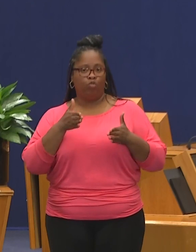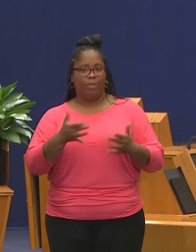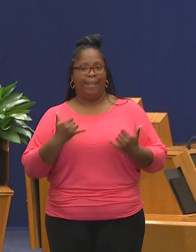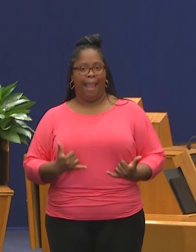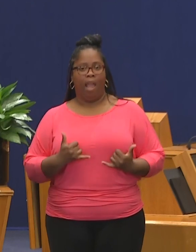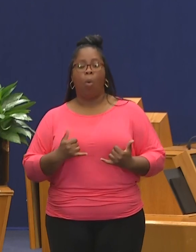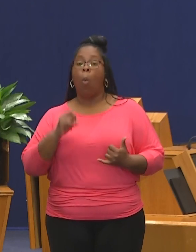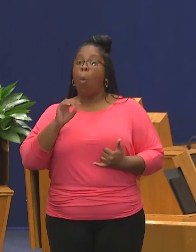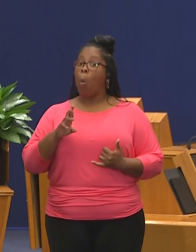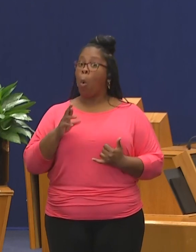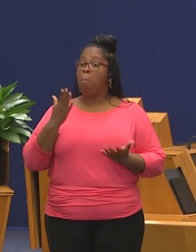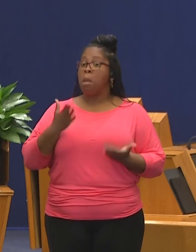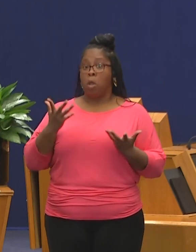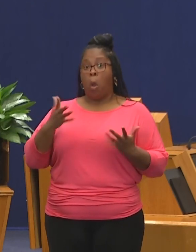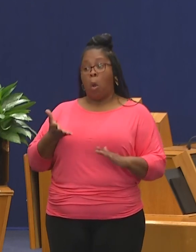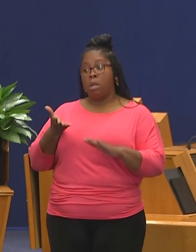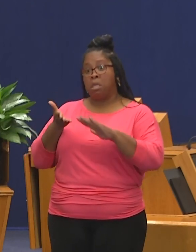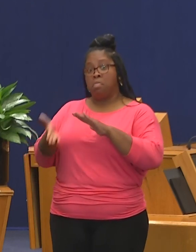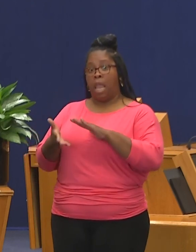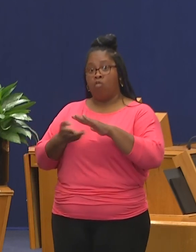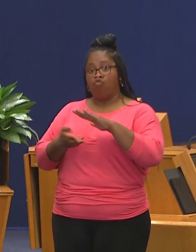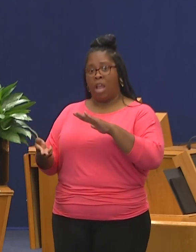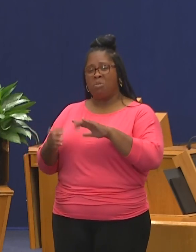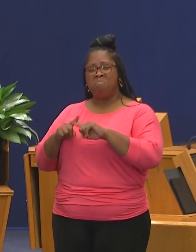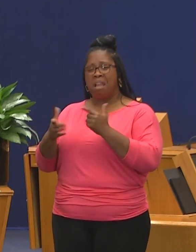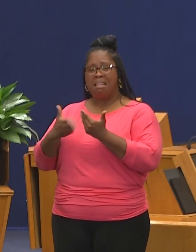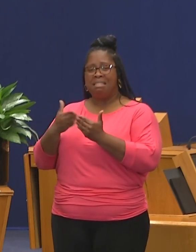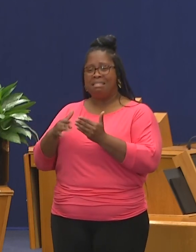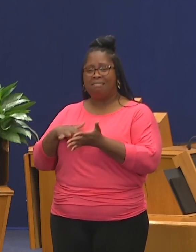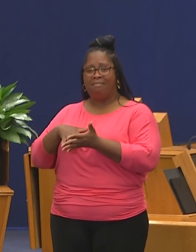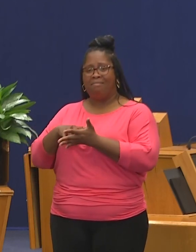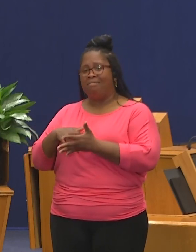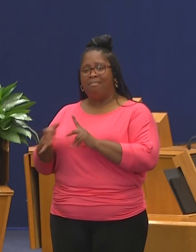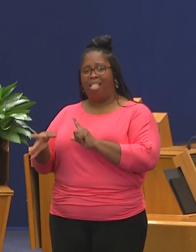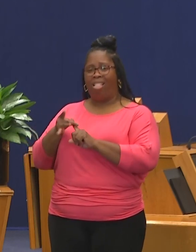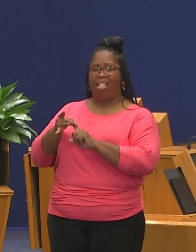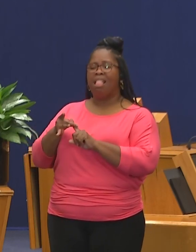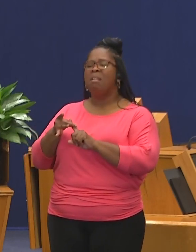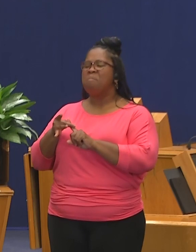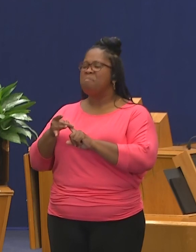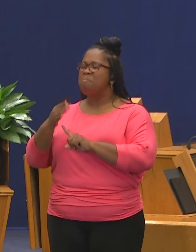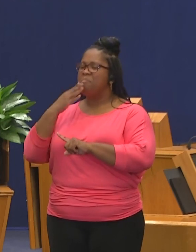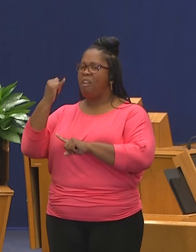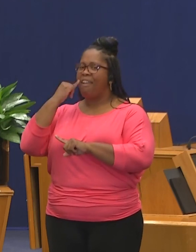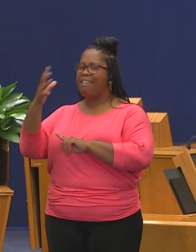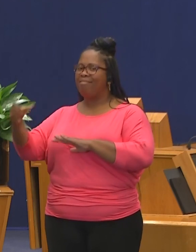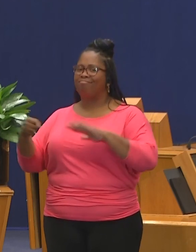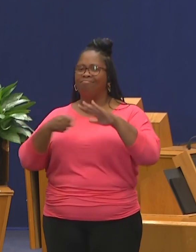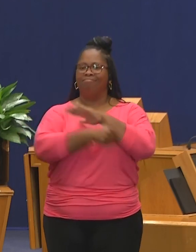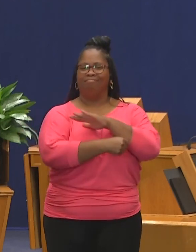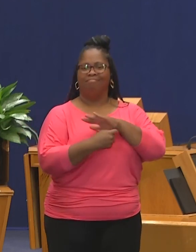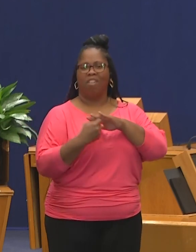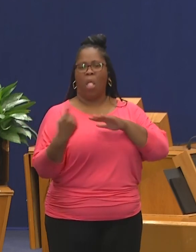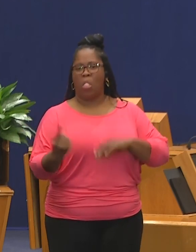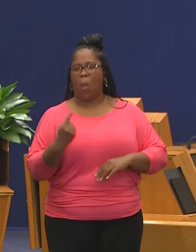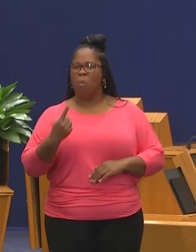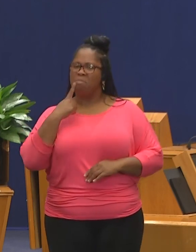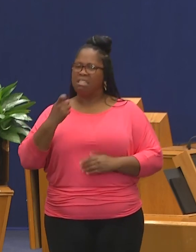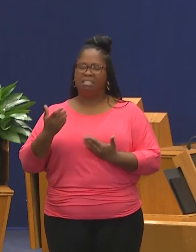CURRENTLY LIVING ON THE STREETS OR WHO ARE IN SHELTERS AND DEEMED HIGHLY VULNERABLE WHERE THEY'LL BE BETTER SUITED IN A